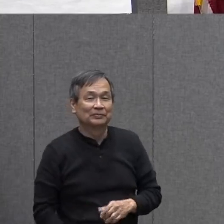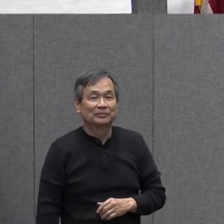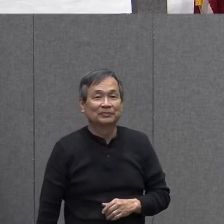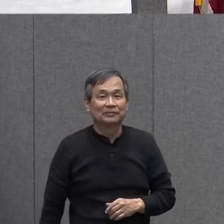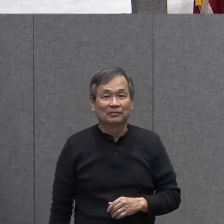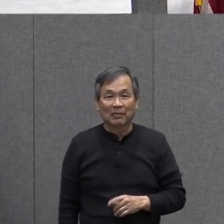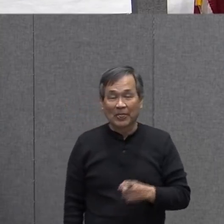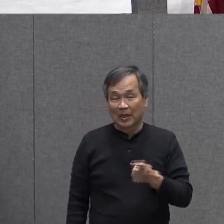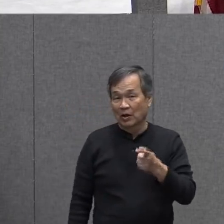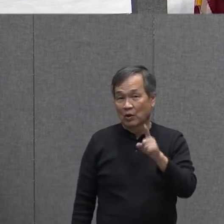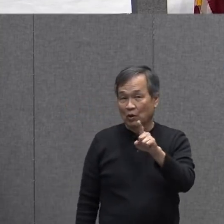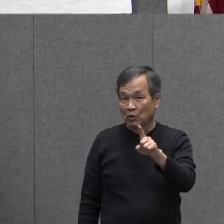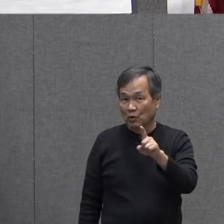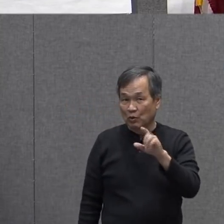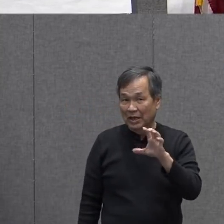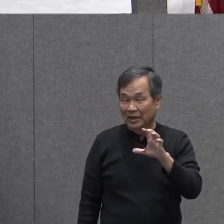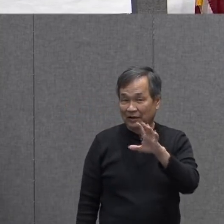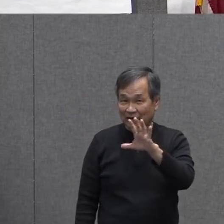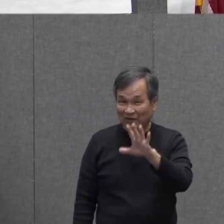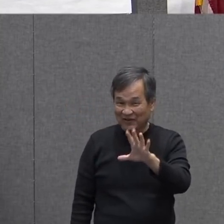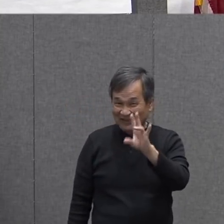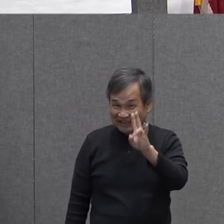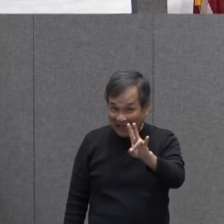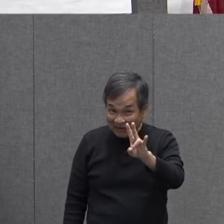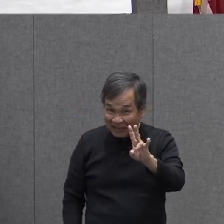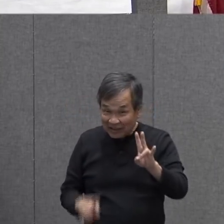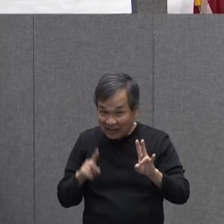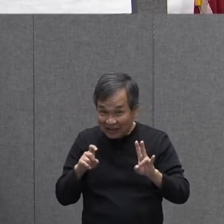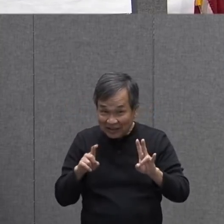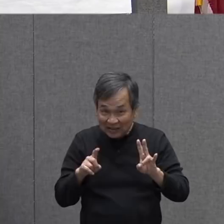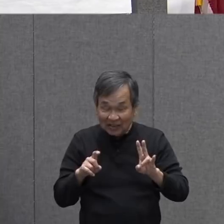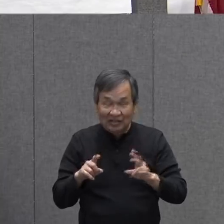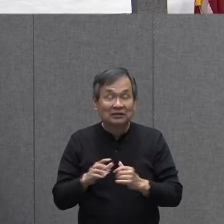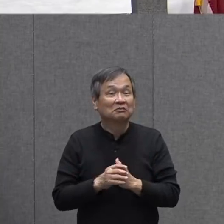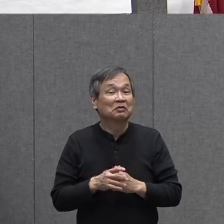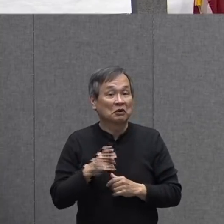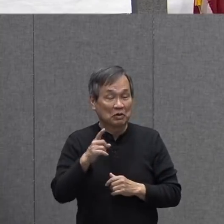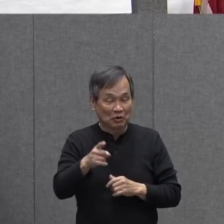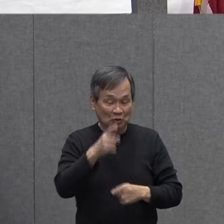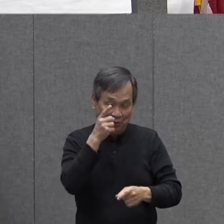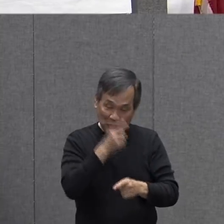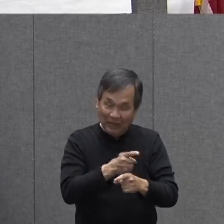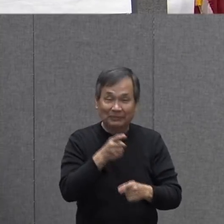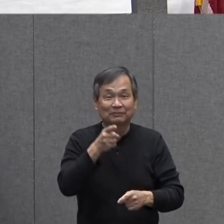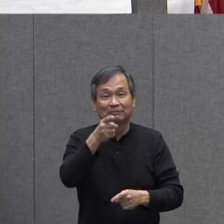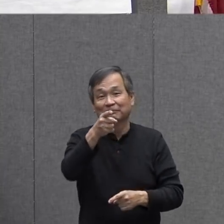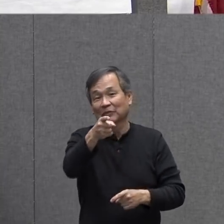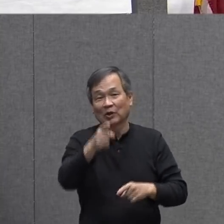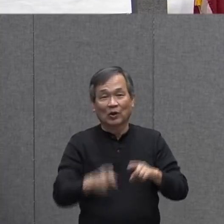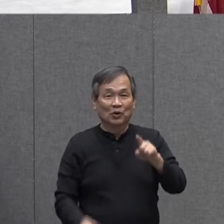Did you think 157? If you did, you are correct